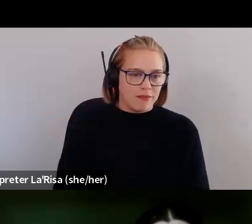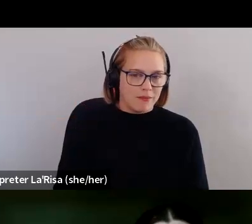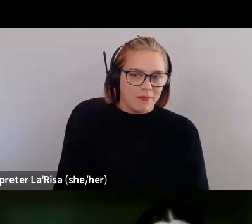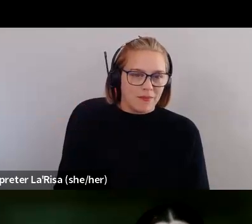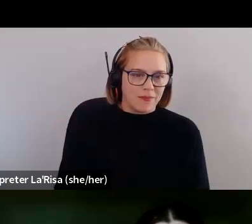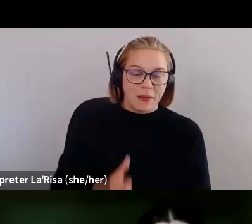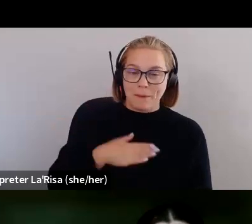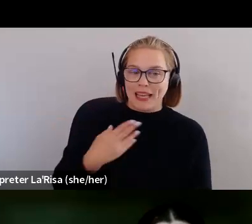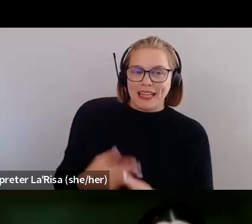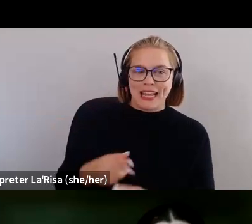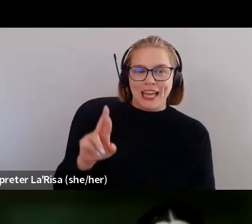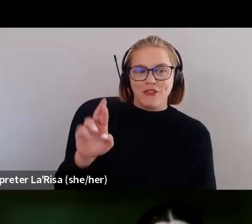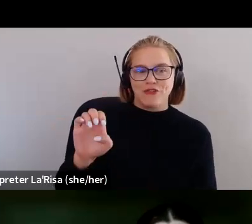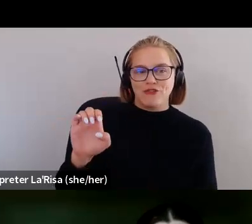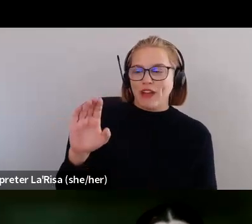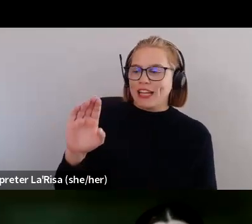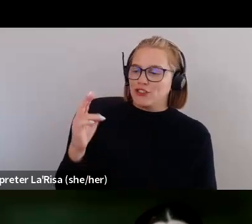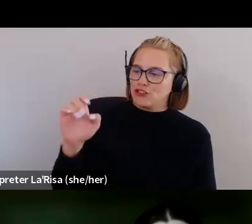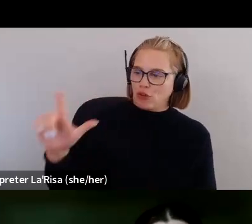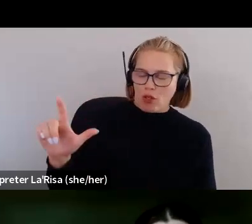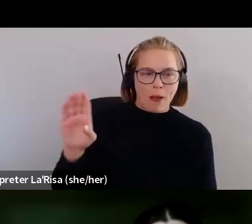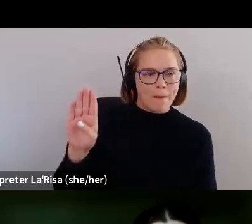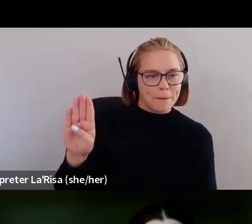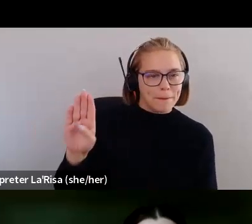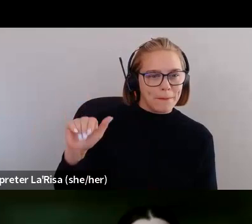am excited to help everyone. Speak to thank you very much, Riley. We are